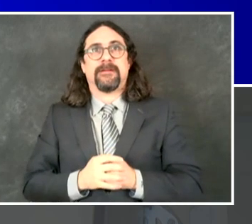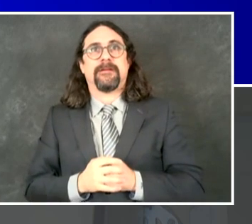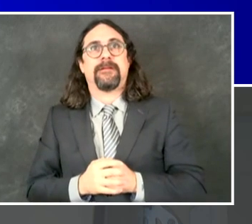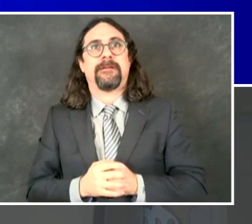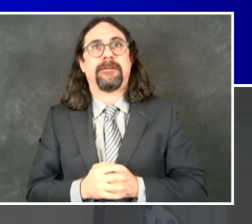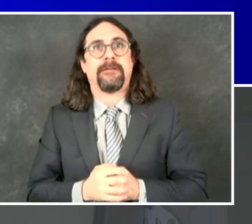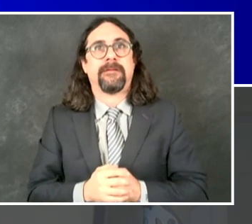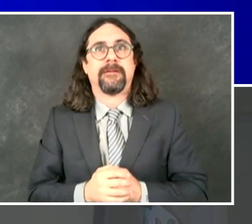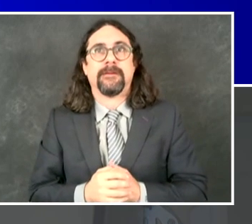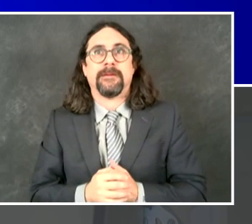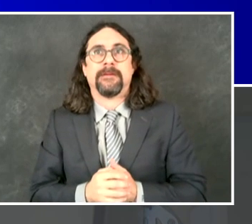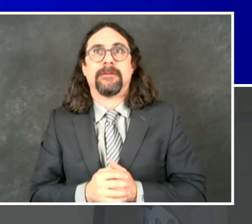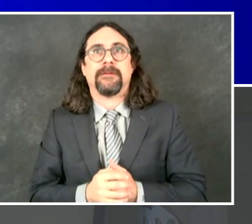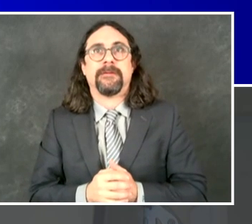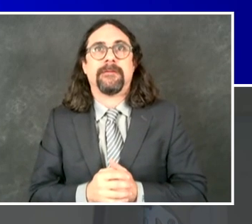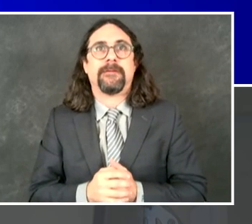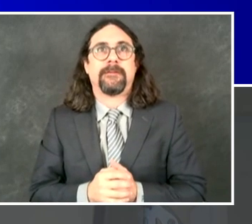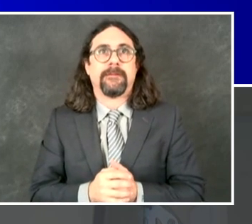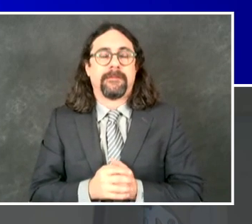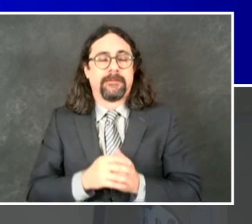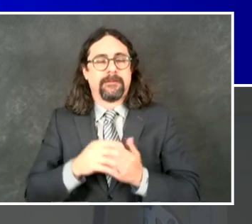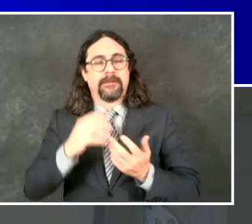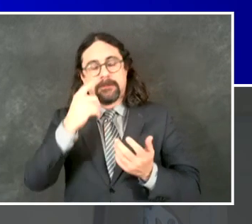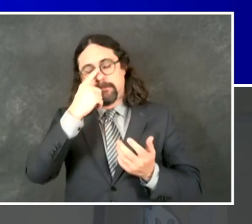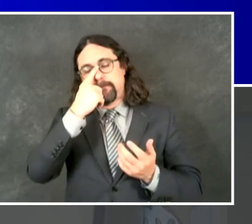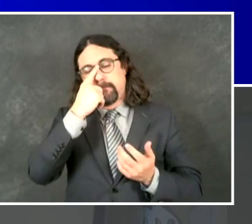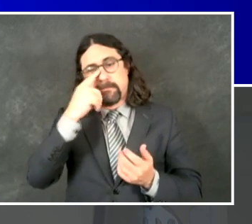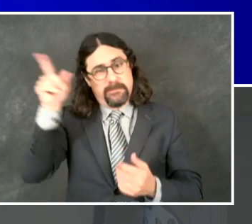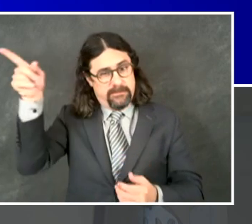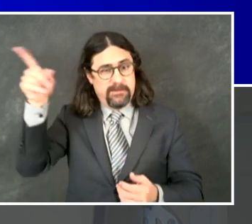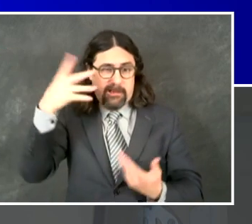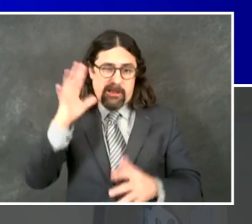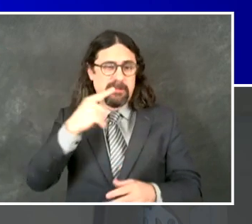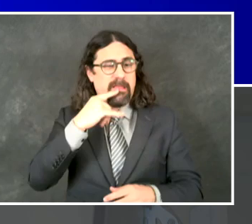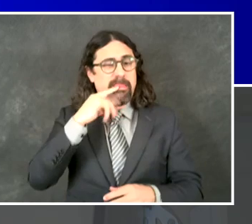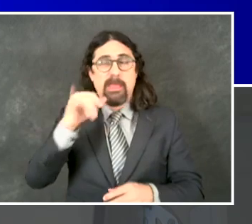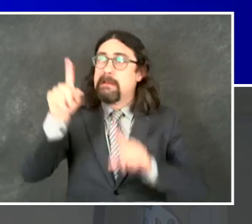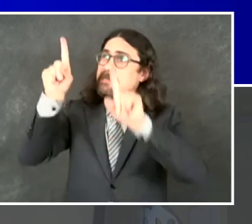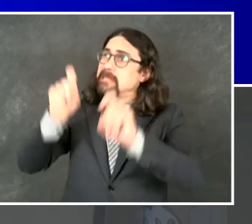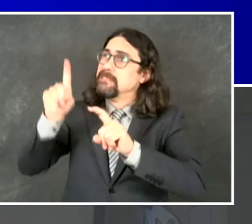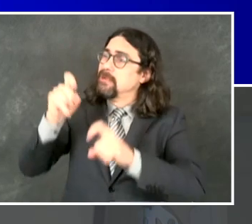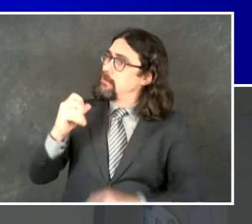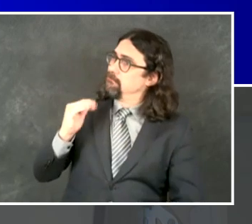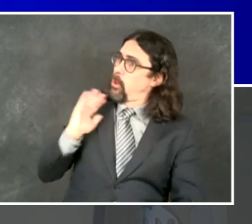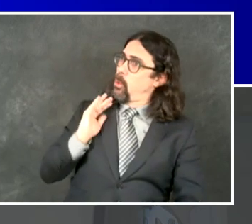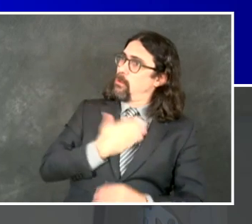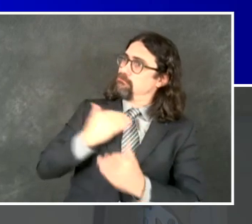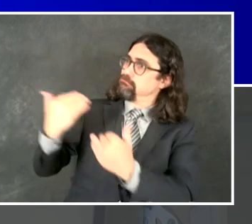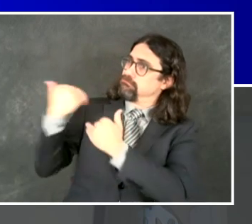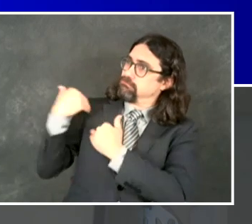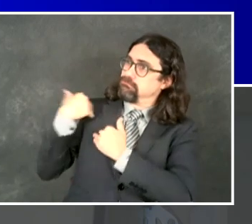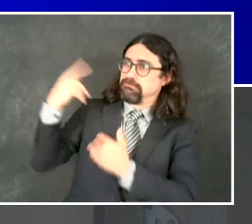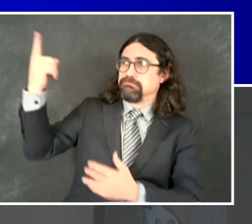CLEAR THAT TESTING WAS THE ANSWER, WE DON'T SEE THE FEDERAL GOVERNMENT USING ALL THE POWERS, ALL THE TOOLS TO